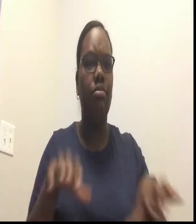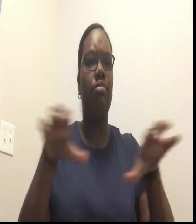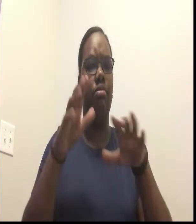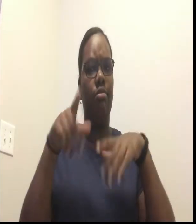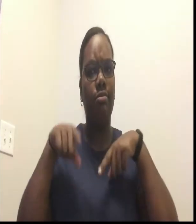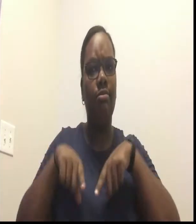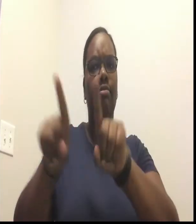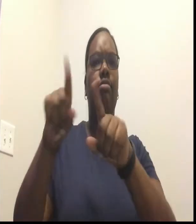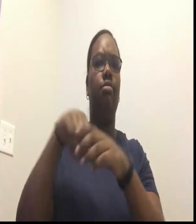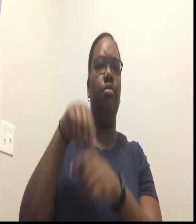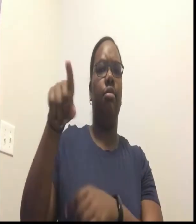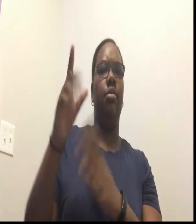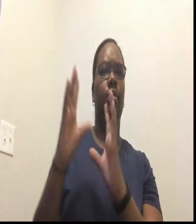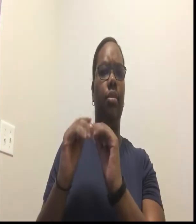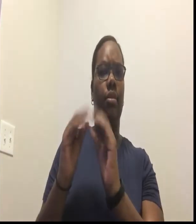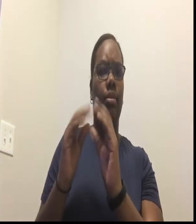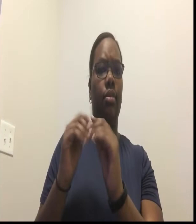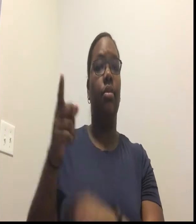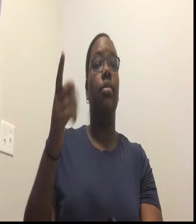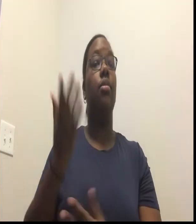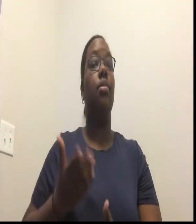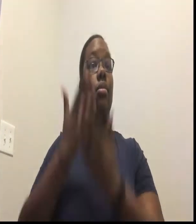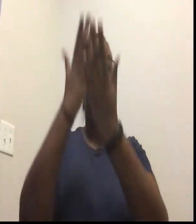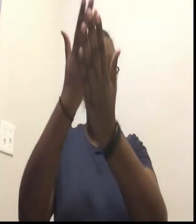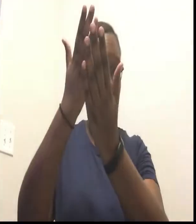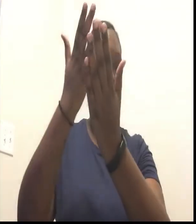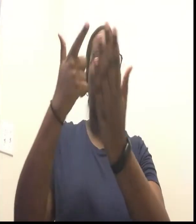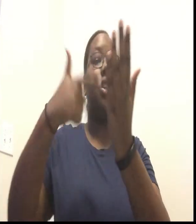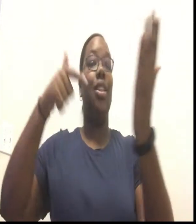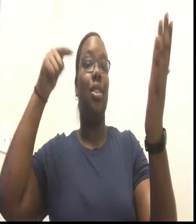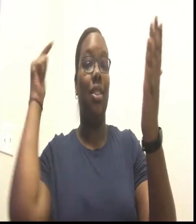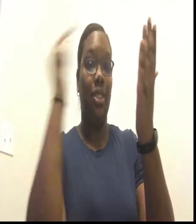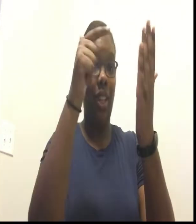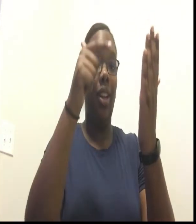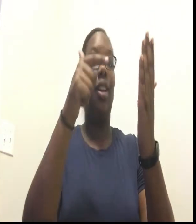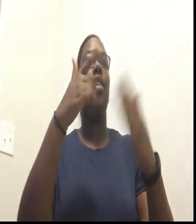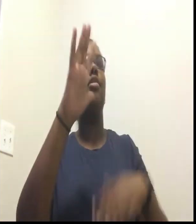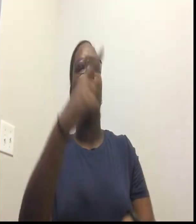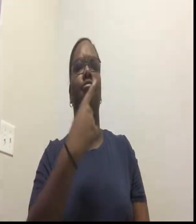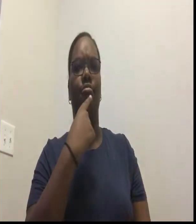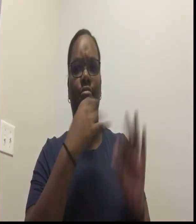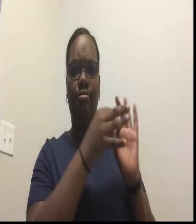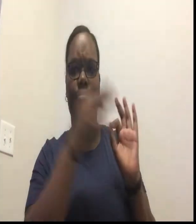during a meeting: The motion gets made, it gets seconded, restate the motion, it goes